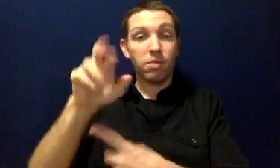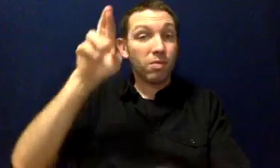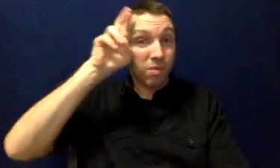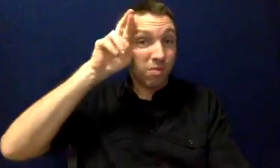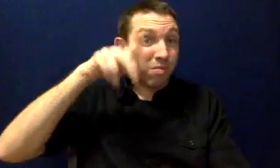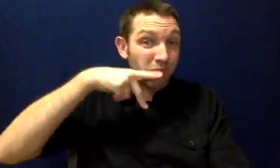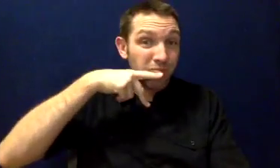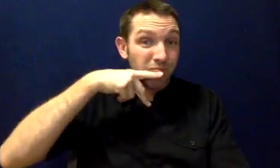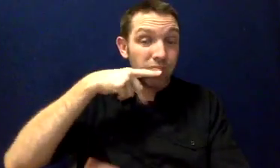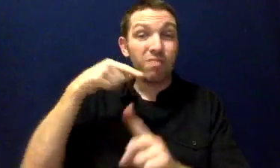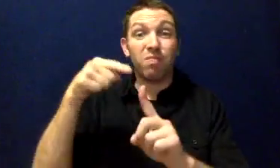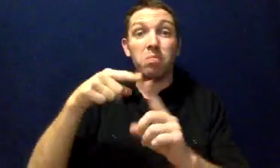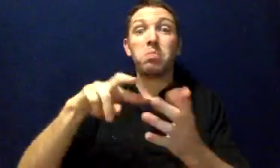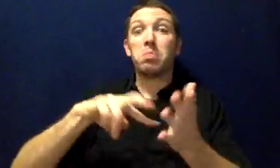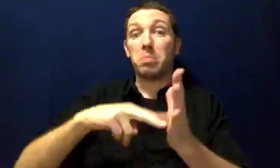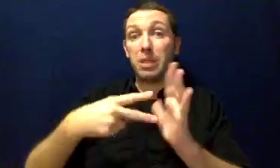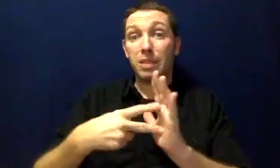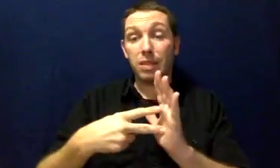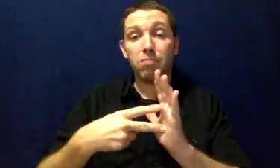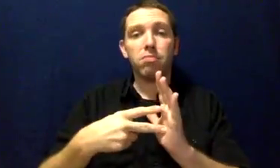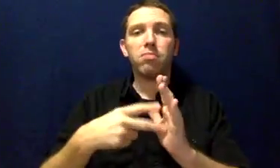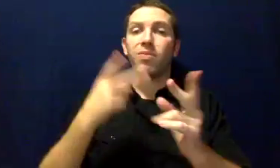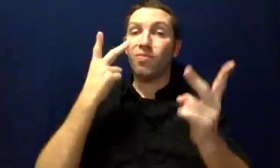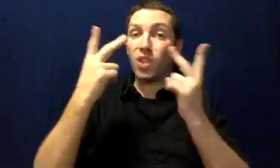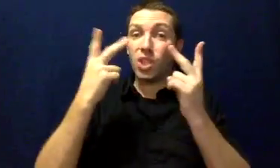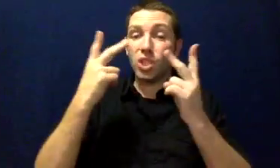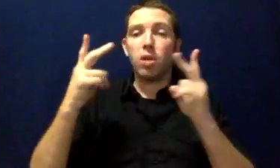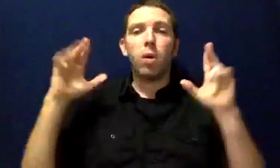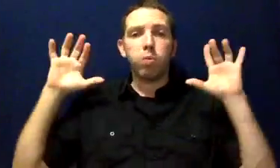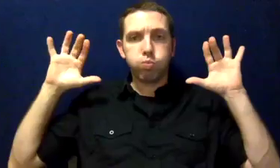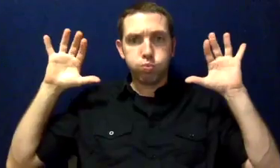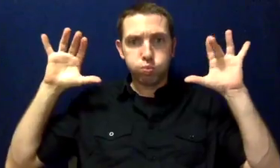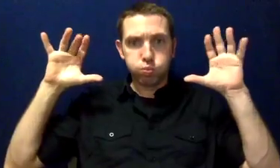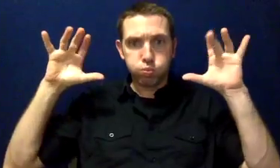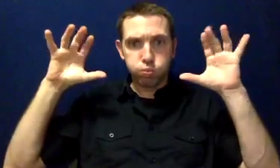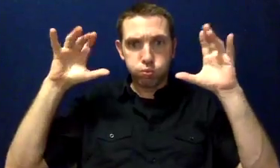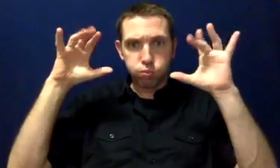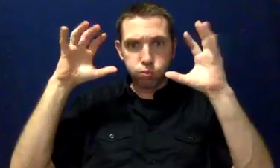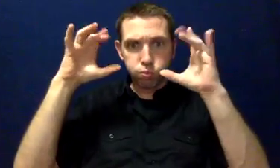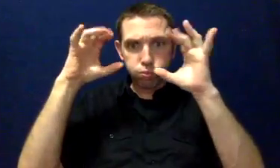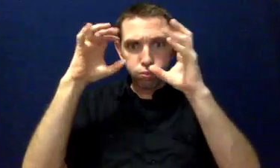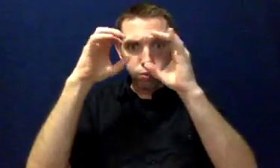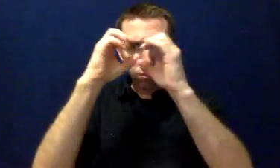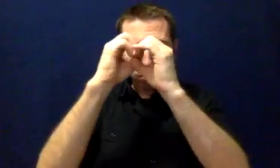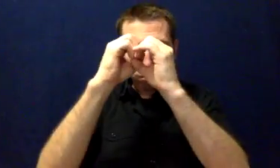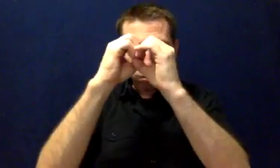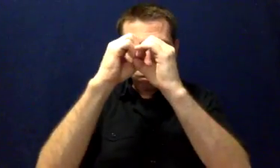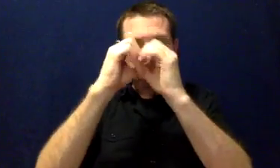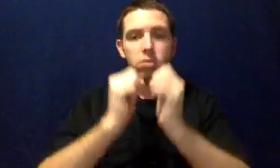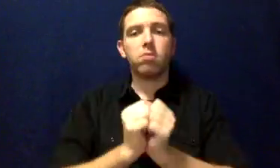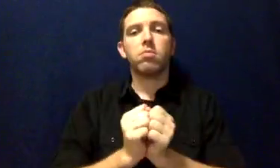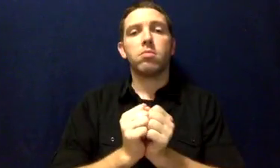signed "R" by the eye and "P" by the chin. RP causes a progressive loss of peripheral vision.